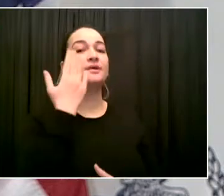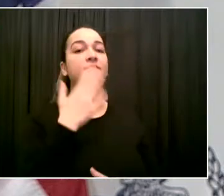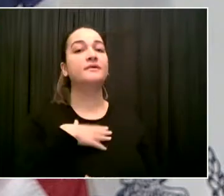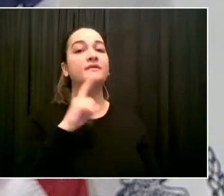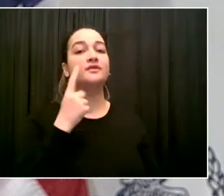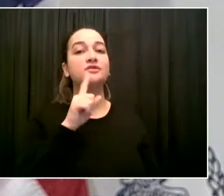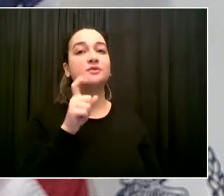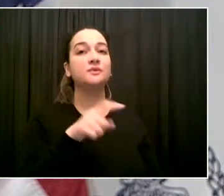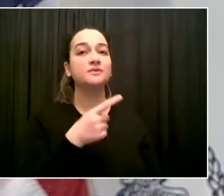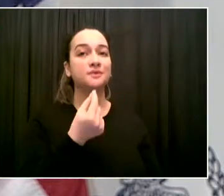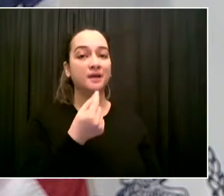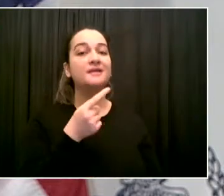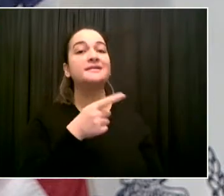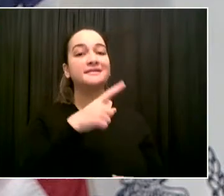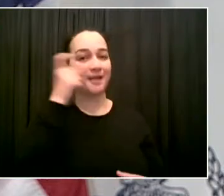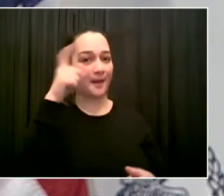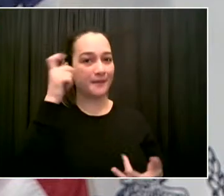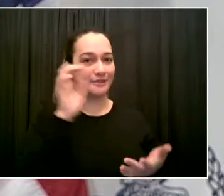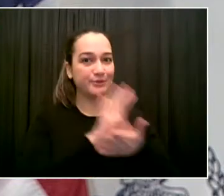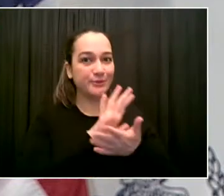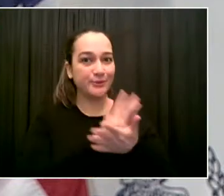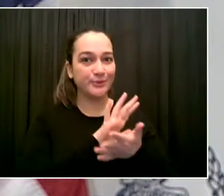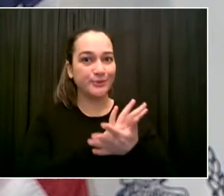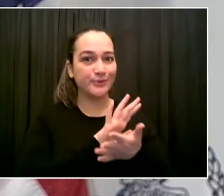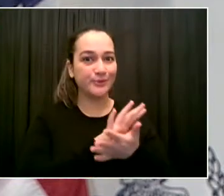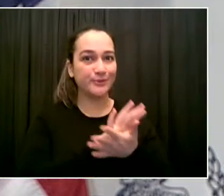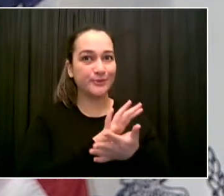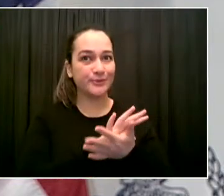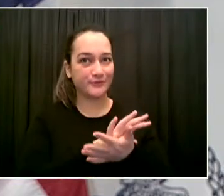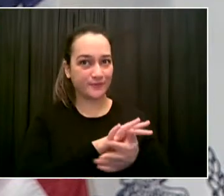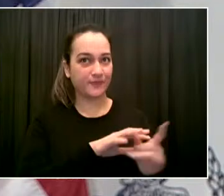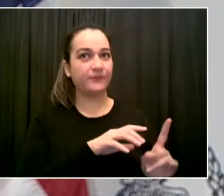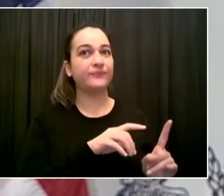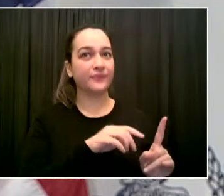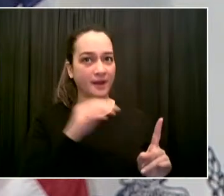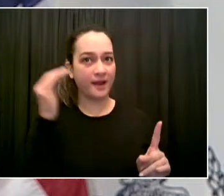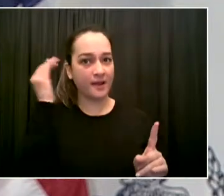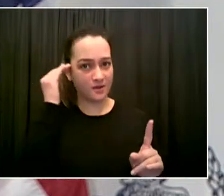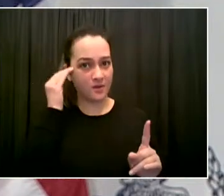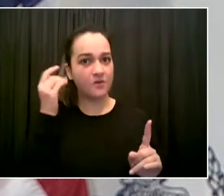GOOD MORNING MAYOR. MY FIRST QUESTION IS ABOUT SUMMER SCHOOL.